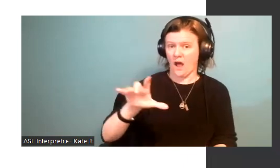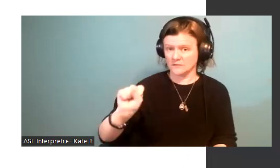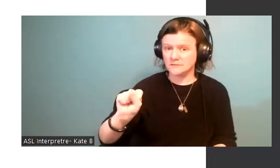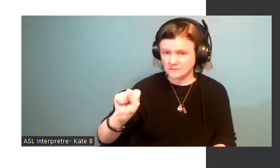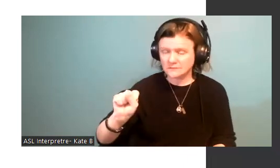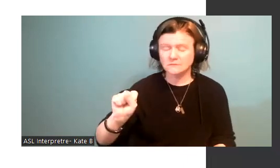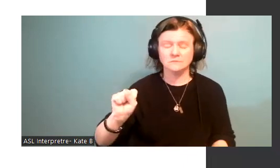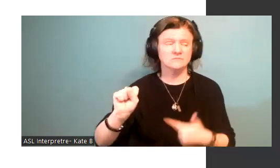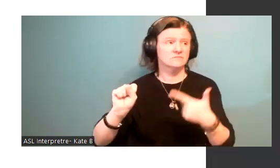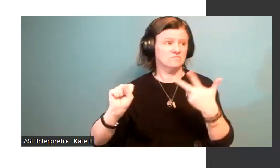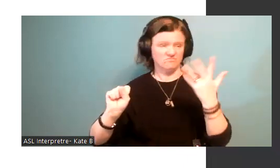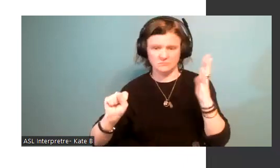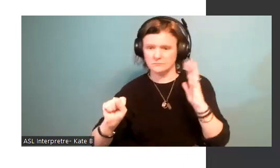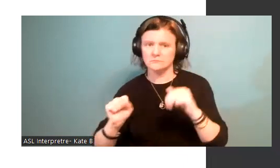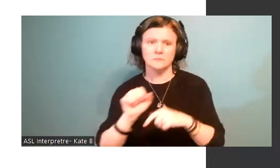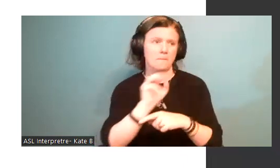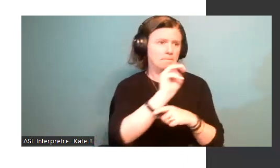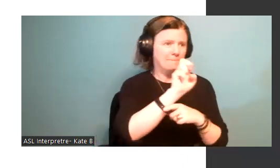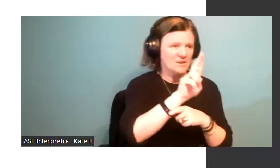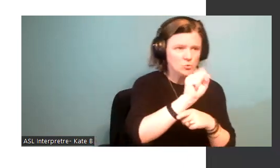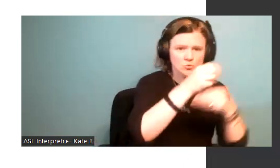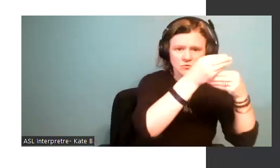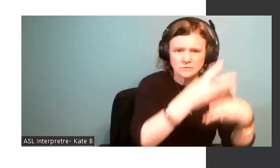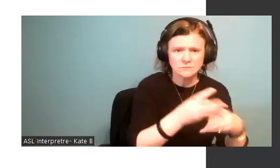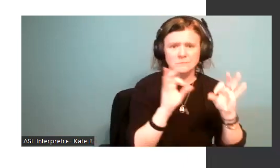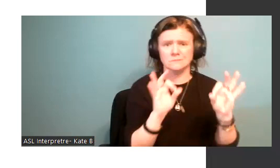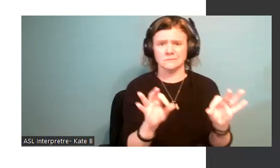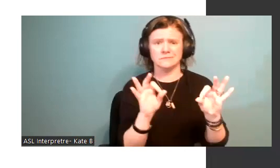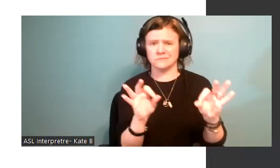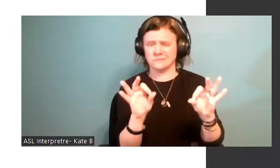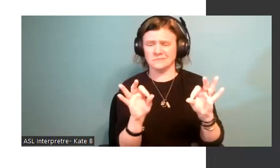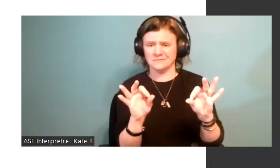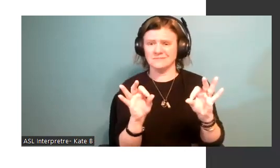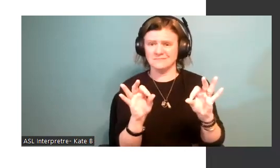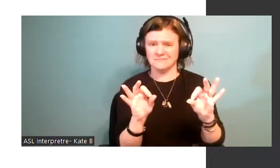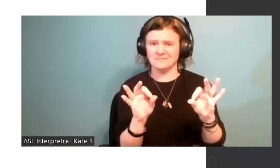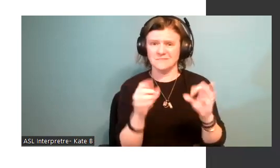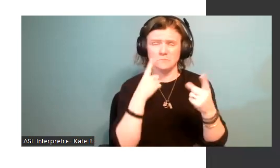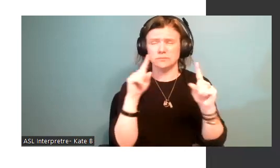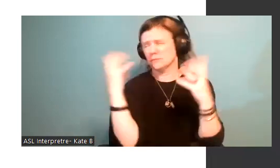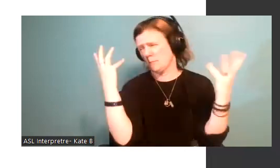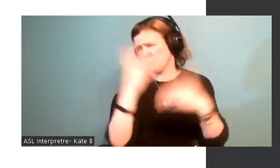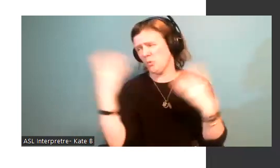It has a ton of features, makes complex web applications like Google Docs, other web